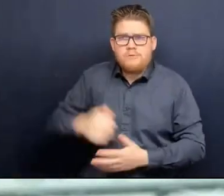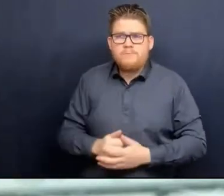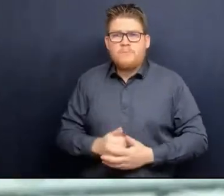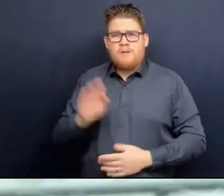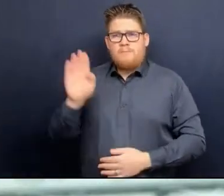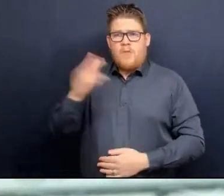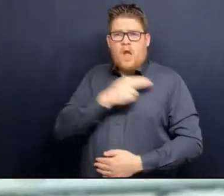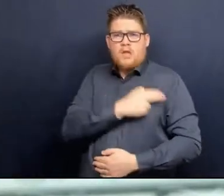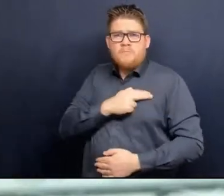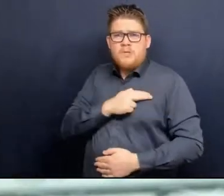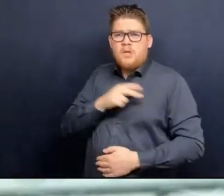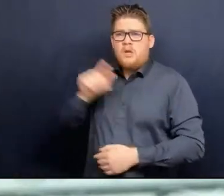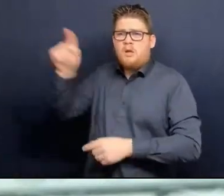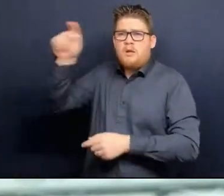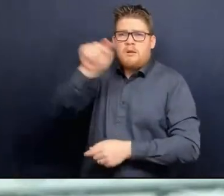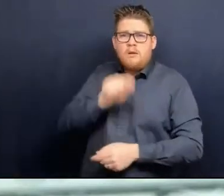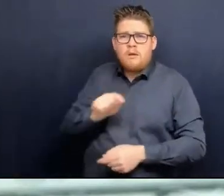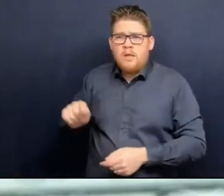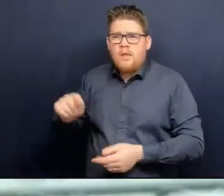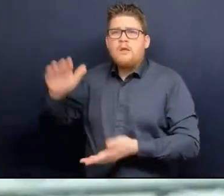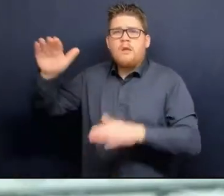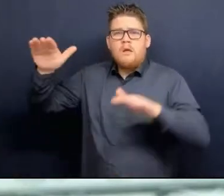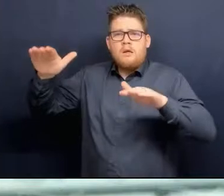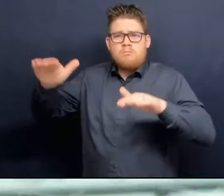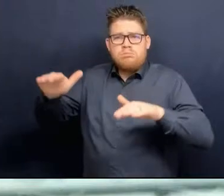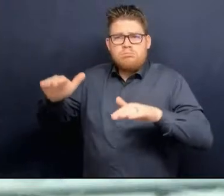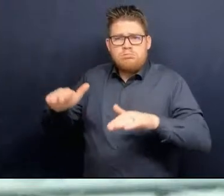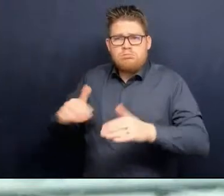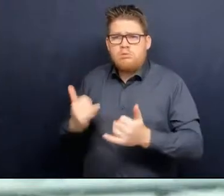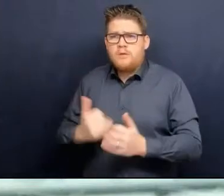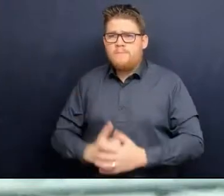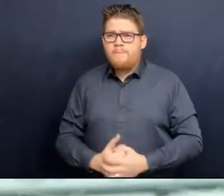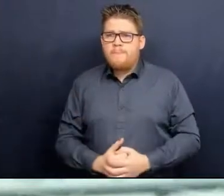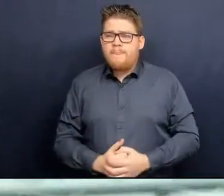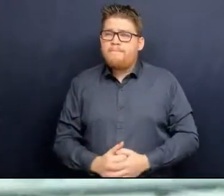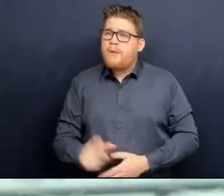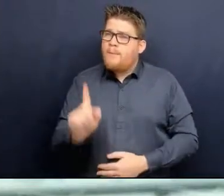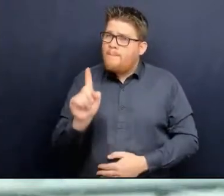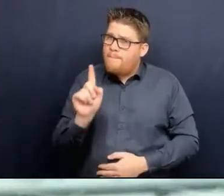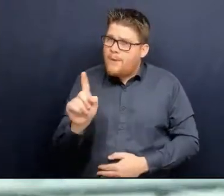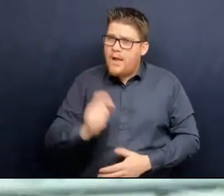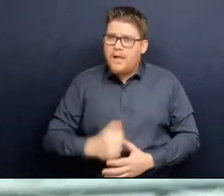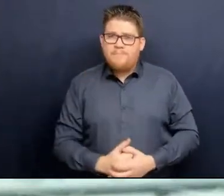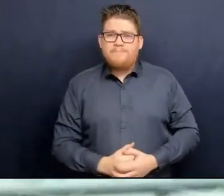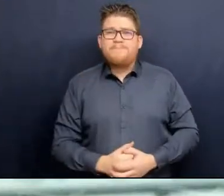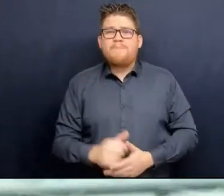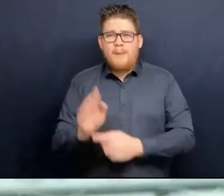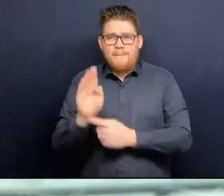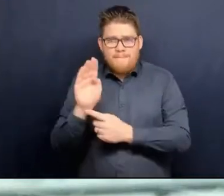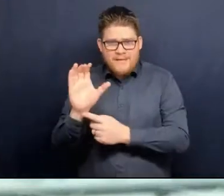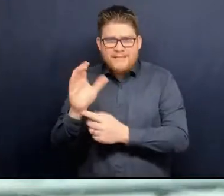intense pressure that we have had on our hospitals and on the broader health care system. At